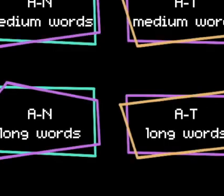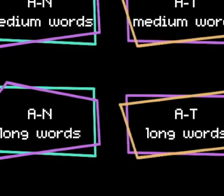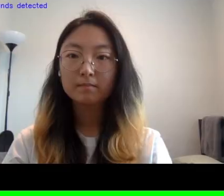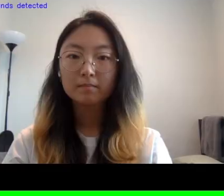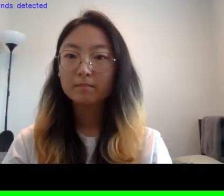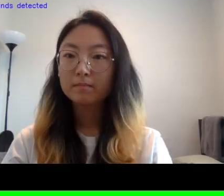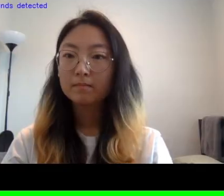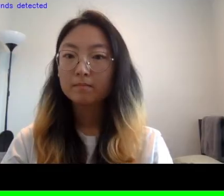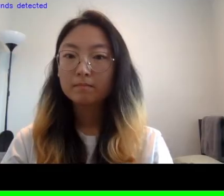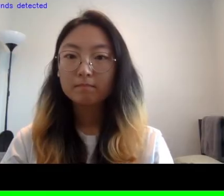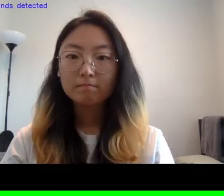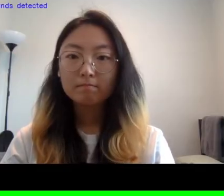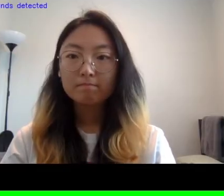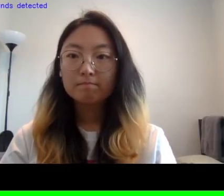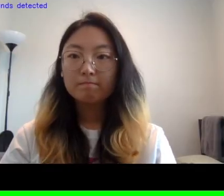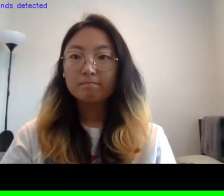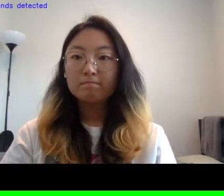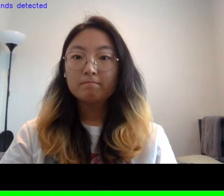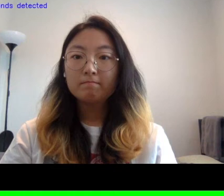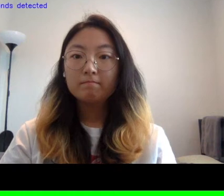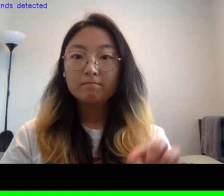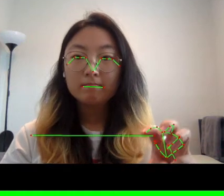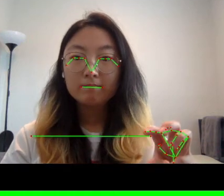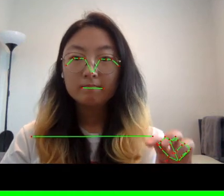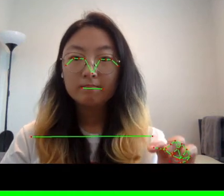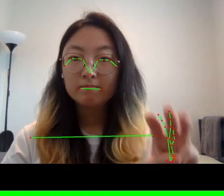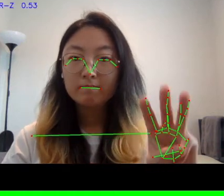Harder levels give you more time, up to 60 seconds.